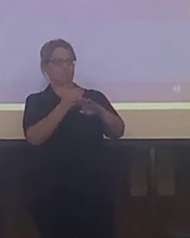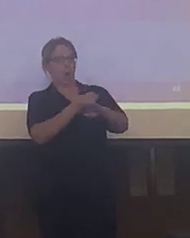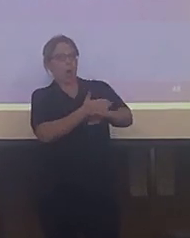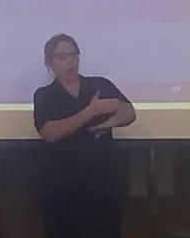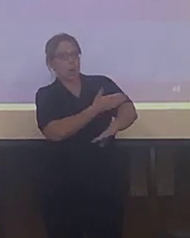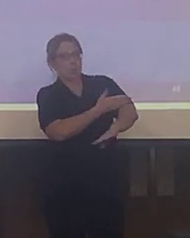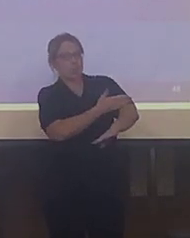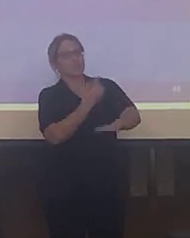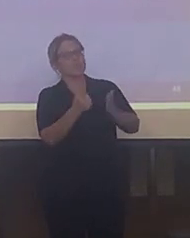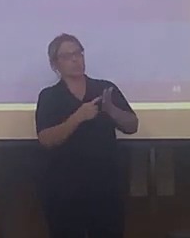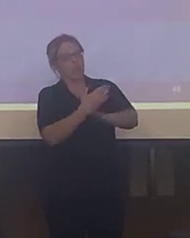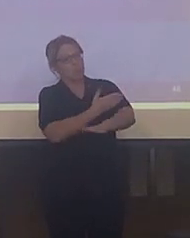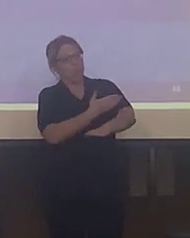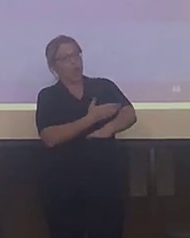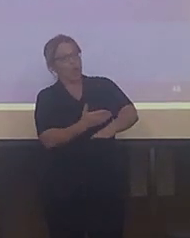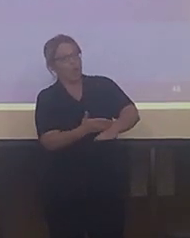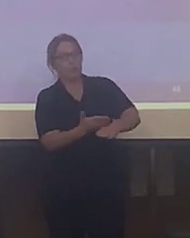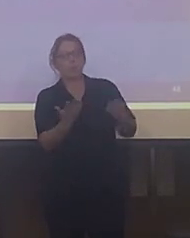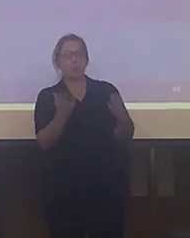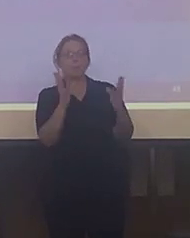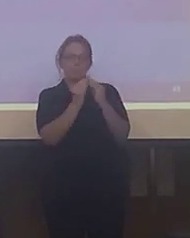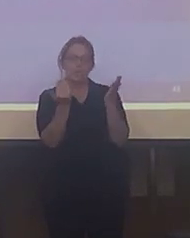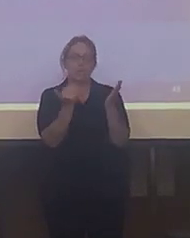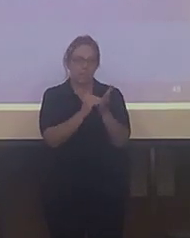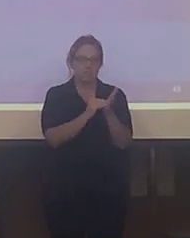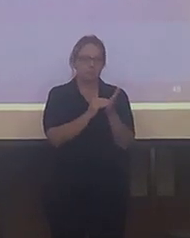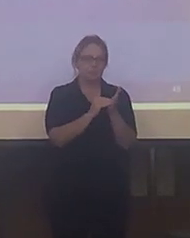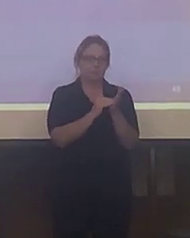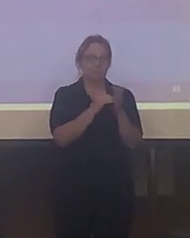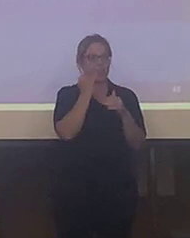they exceeded it and then what can we do we just set them in there and keep doing the same thing